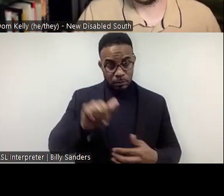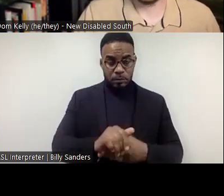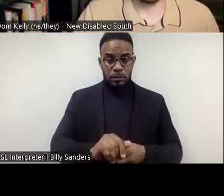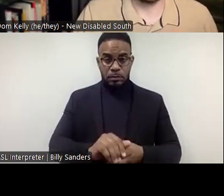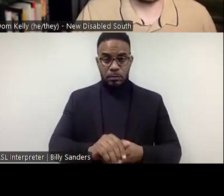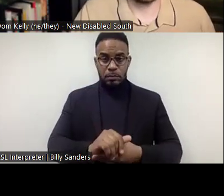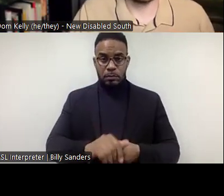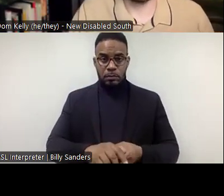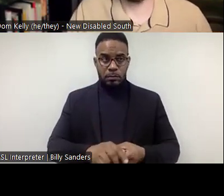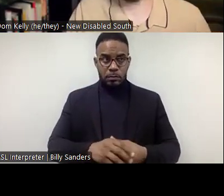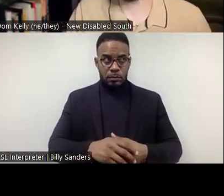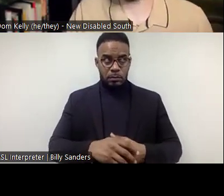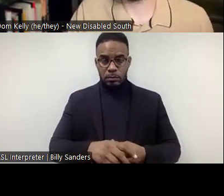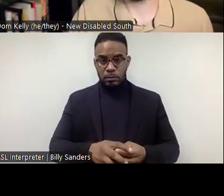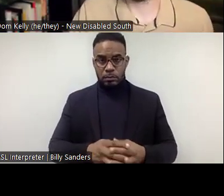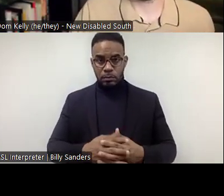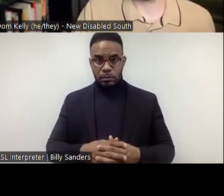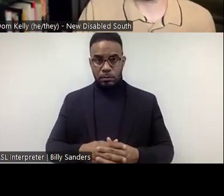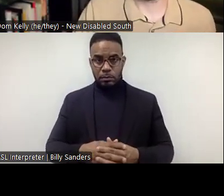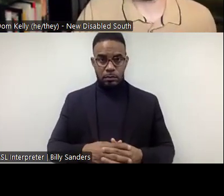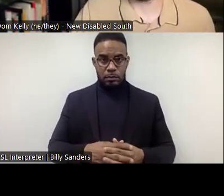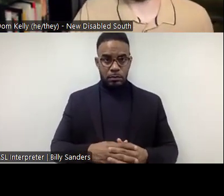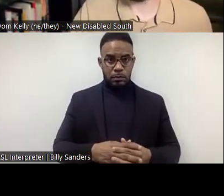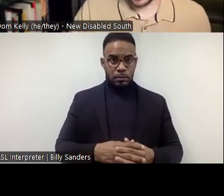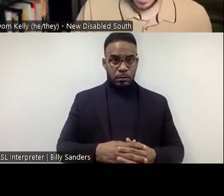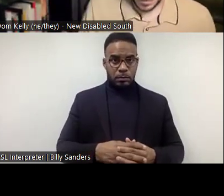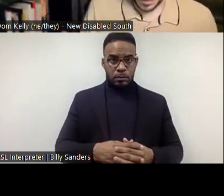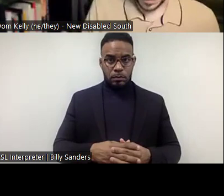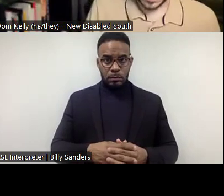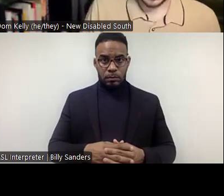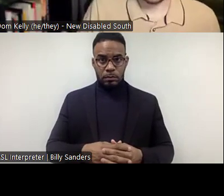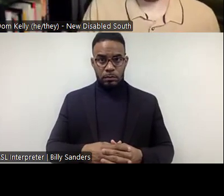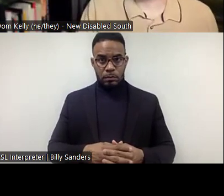that says disability justice is spiritual. » JESSICA LEHMAN: Thanks, dom. Anita?